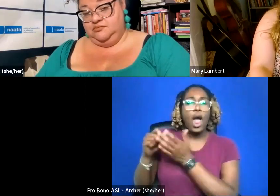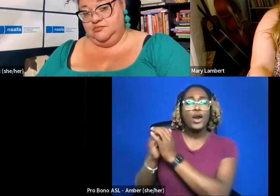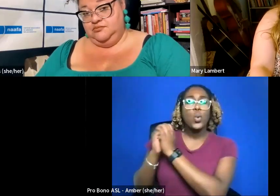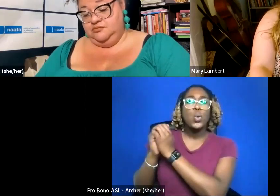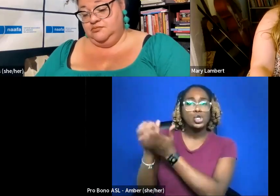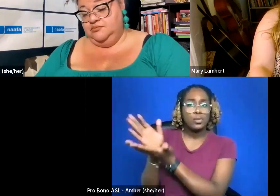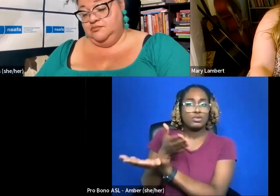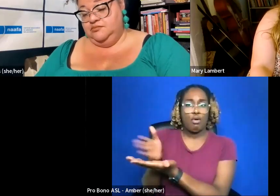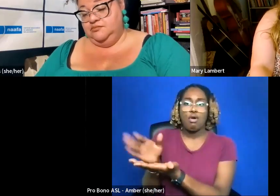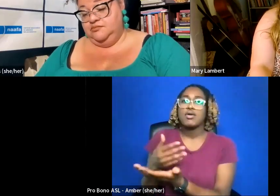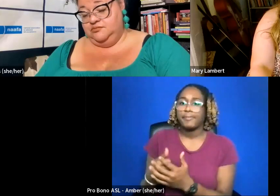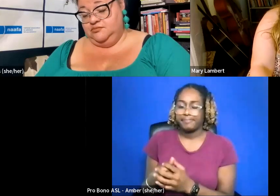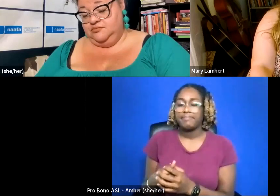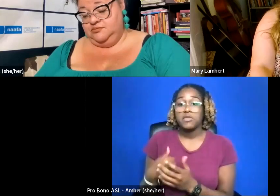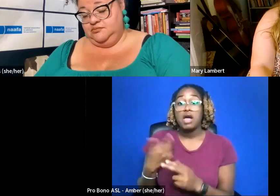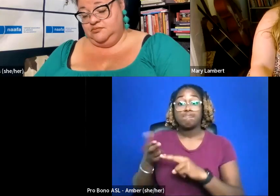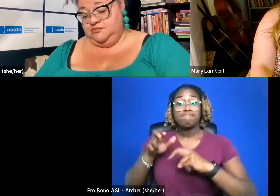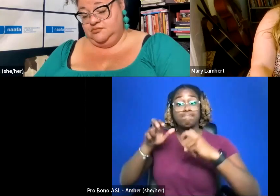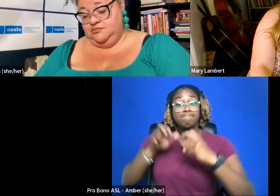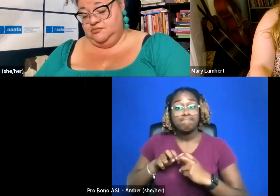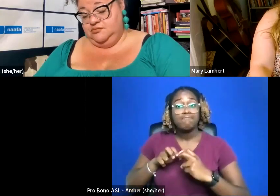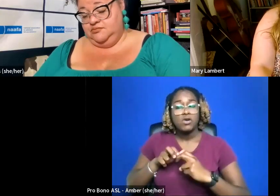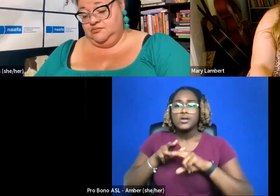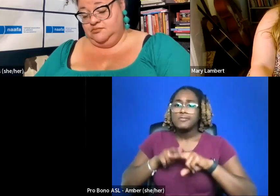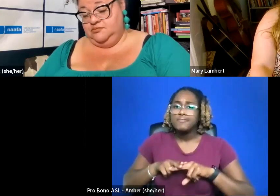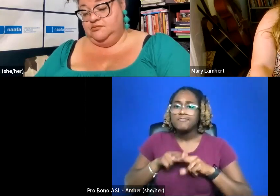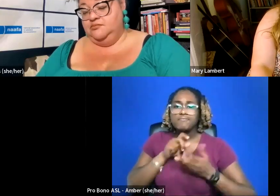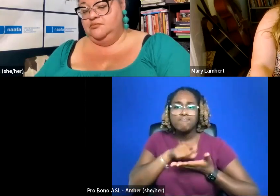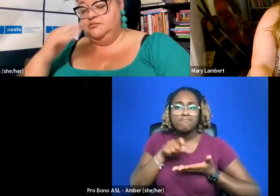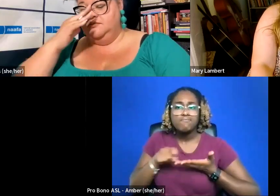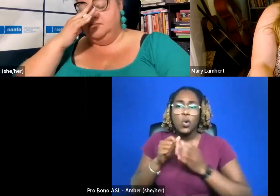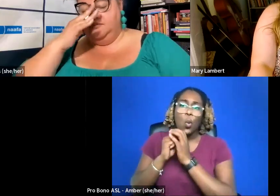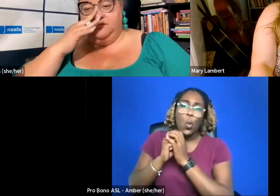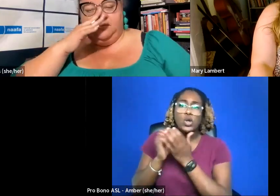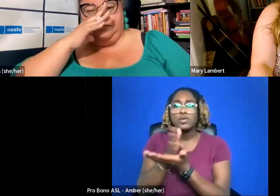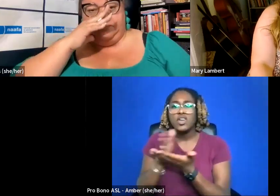and I sat down to write this worship song. And I just felt I just felt skeezy.